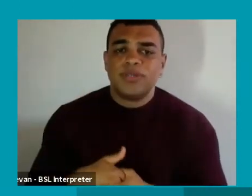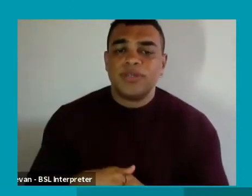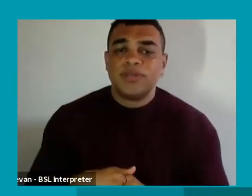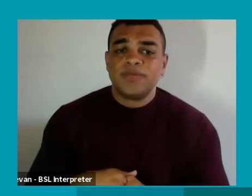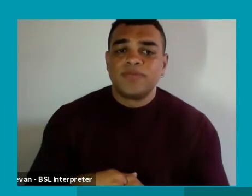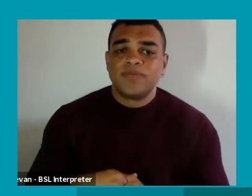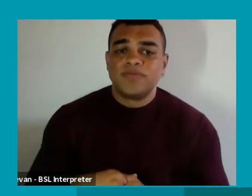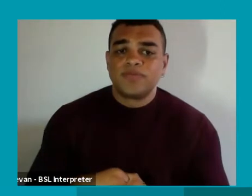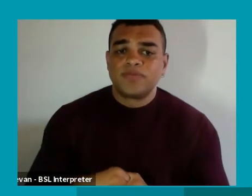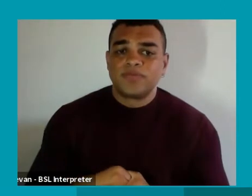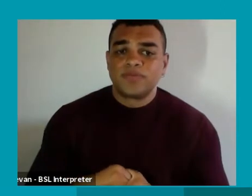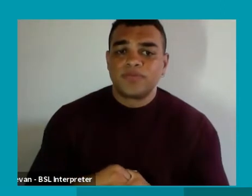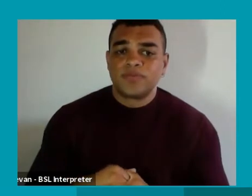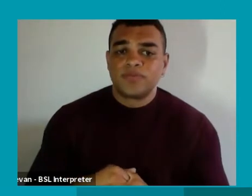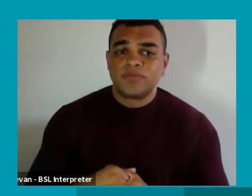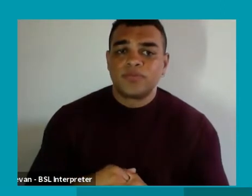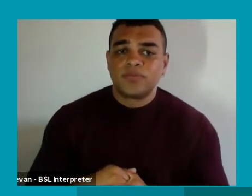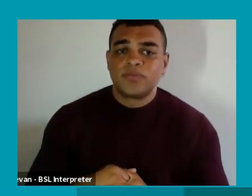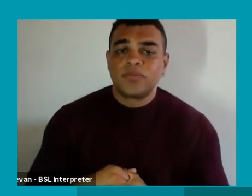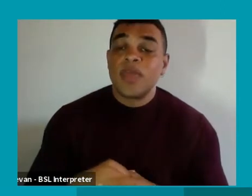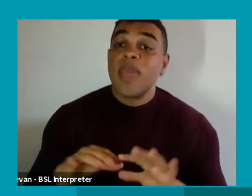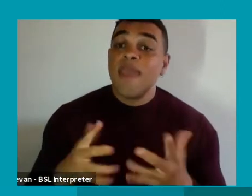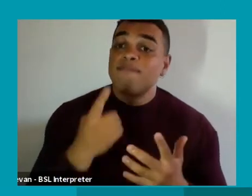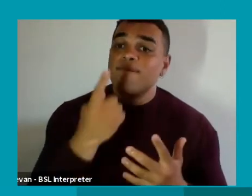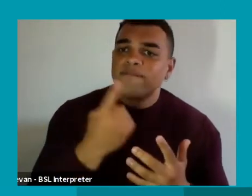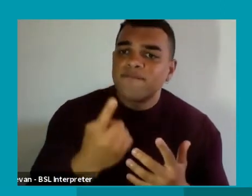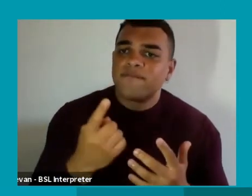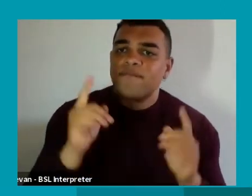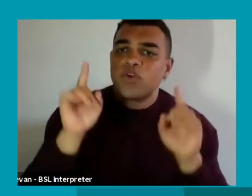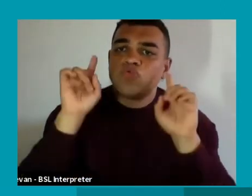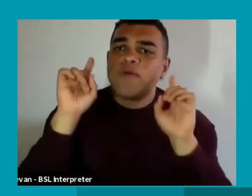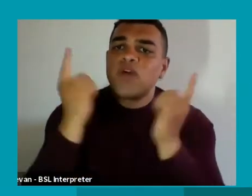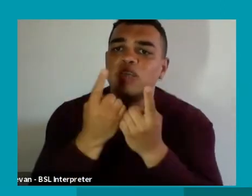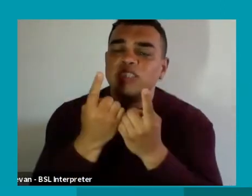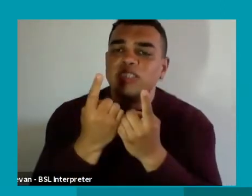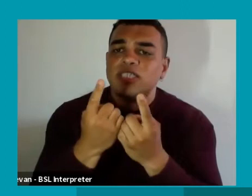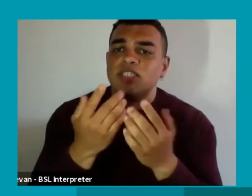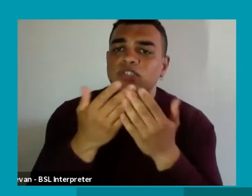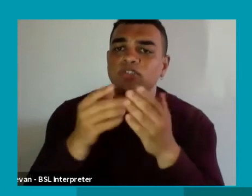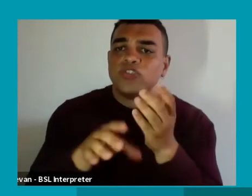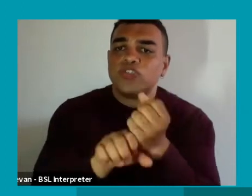you don't need to include your secondary school qualifications because the assumption is you've already progressed to a point where